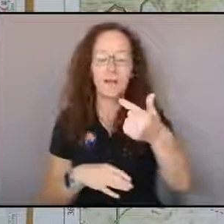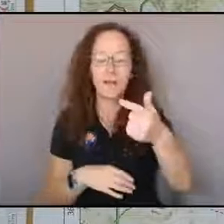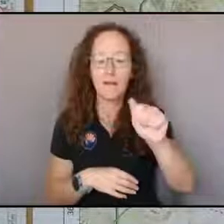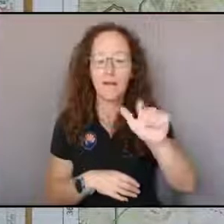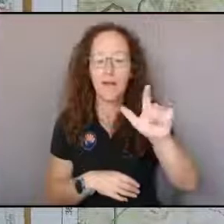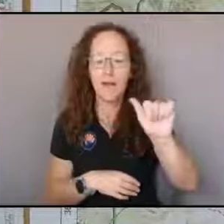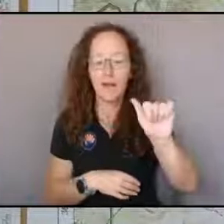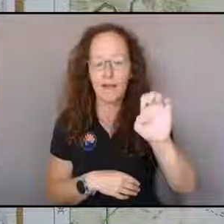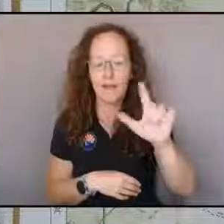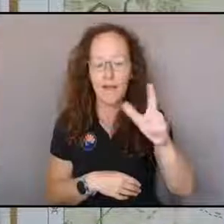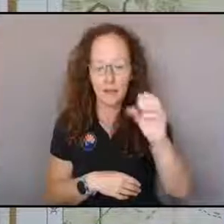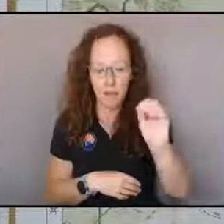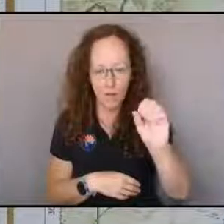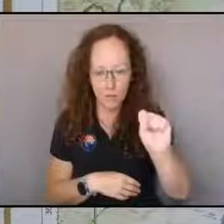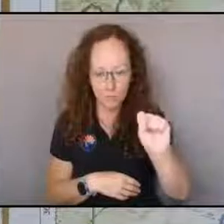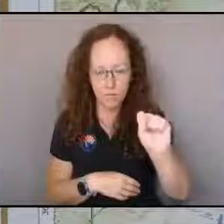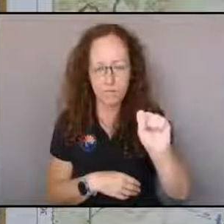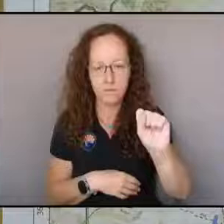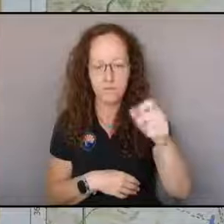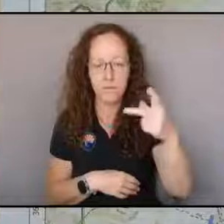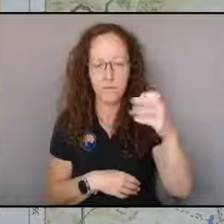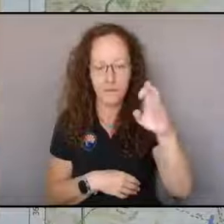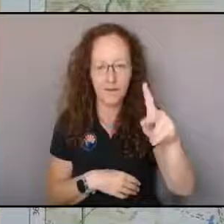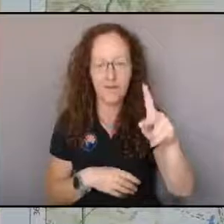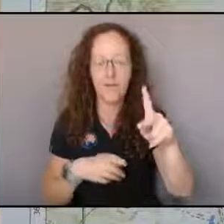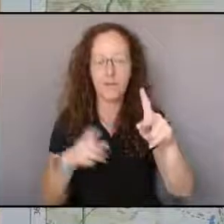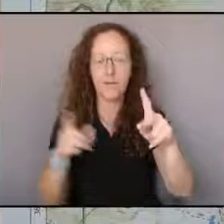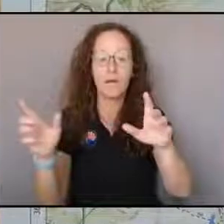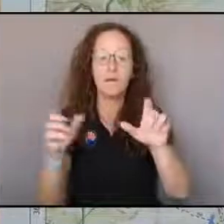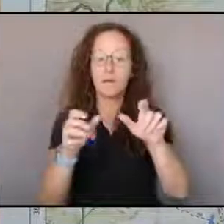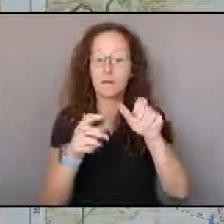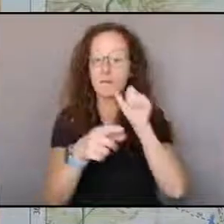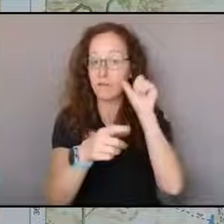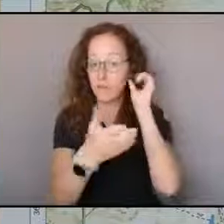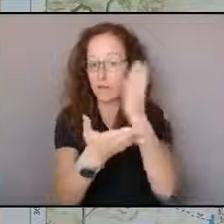FIRE AS GALLEGOS PEAK YESTERDAY, WERE ABLE TO PUSH